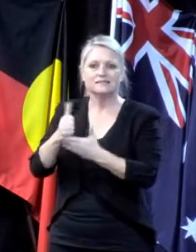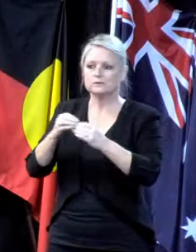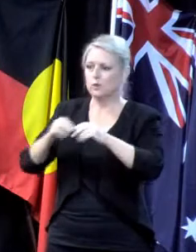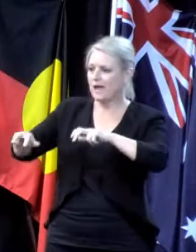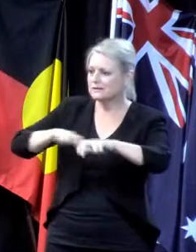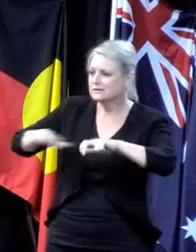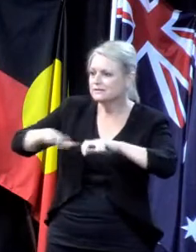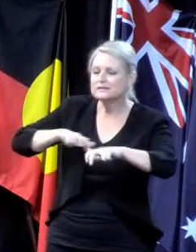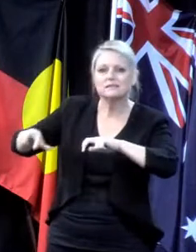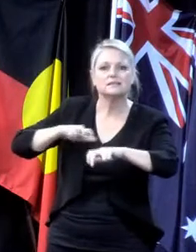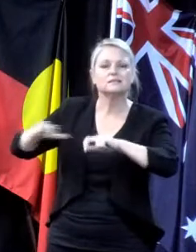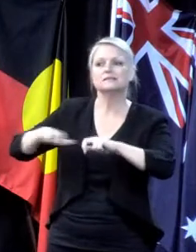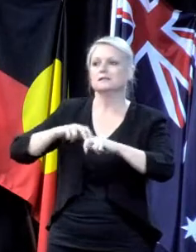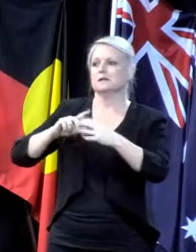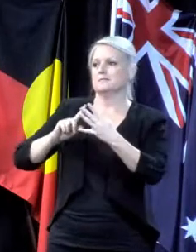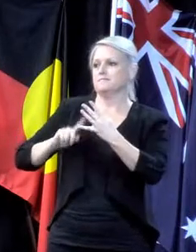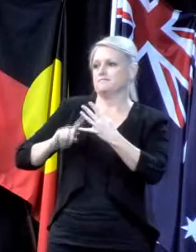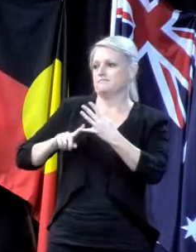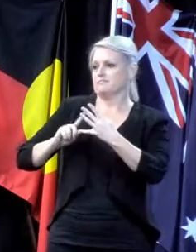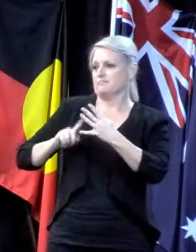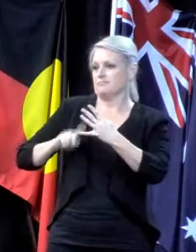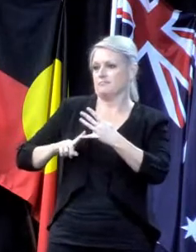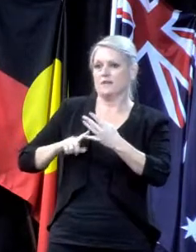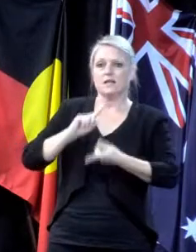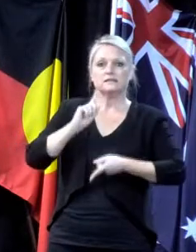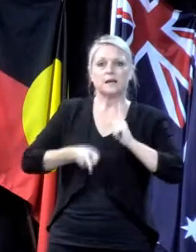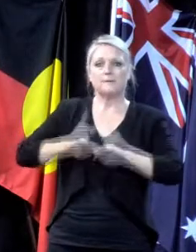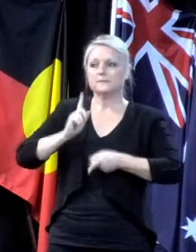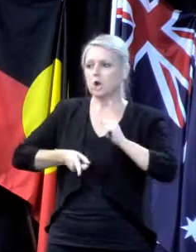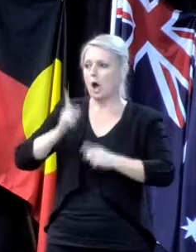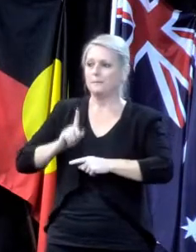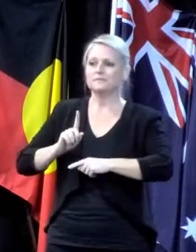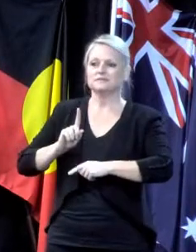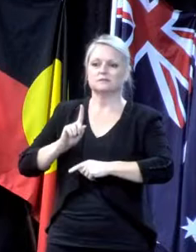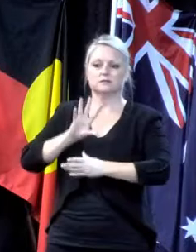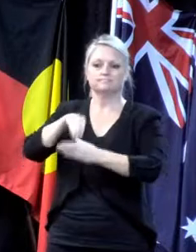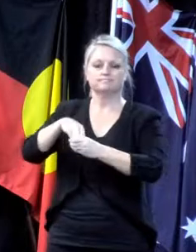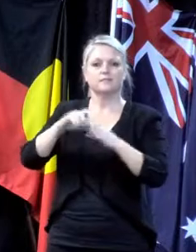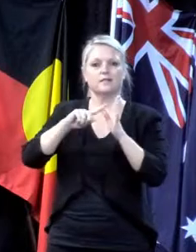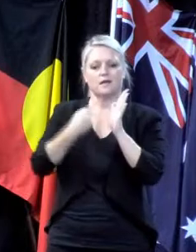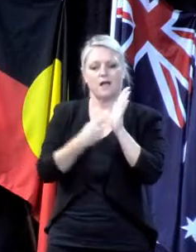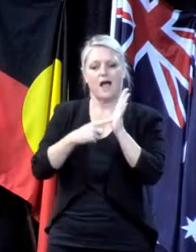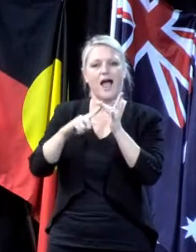She'll be a person who may go on the ARTIE program as a supervision.